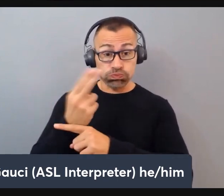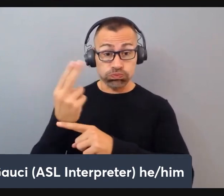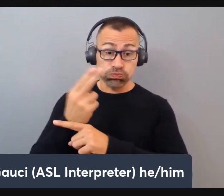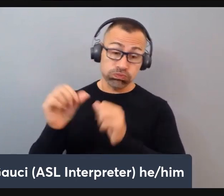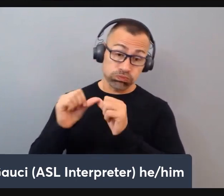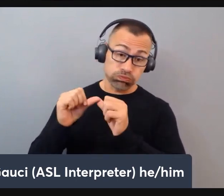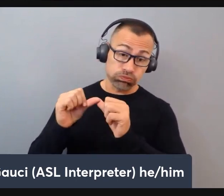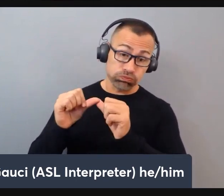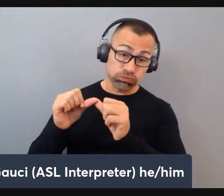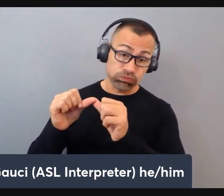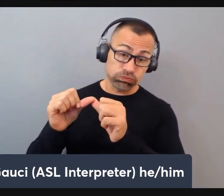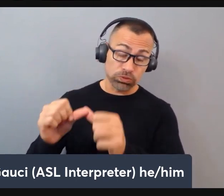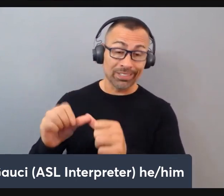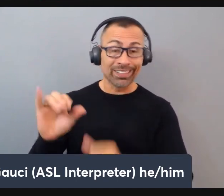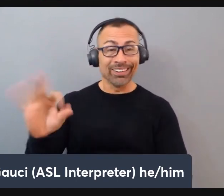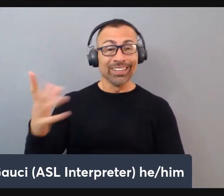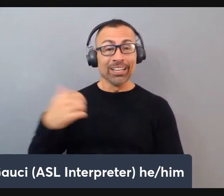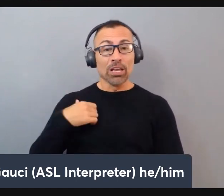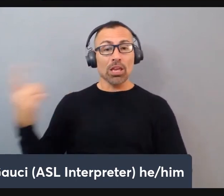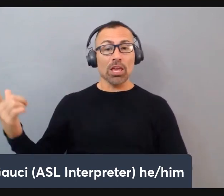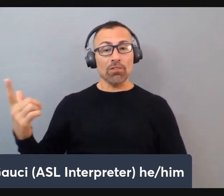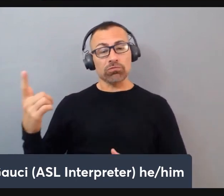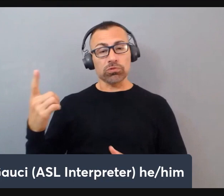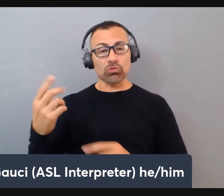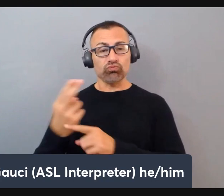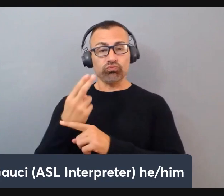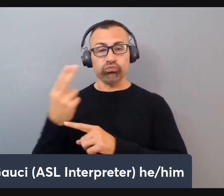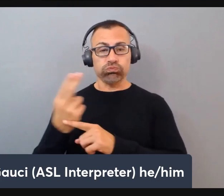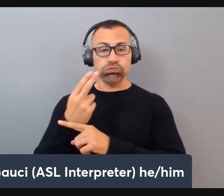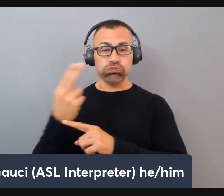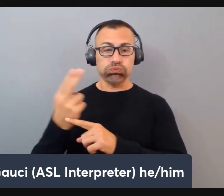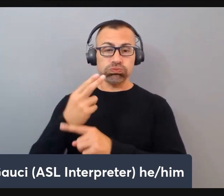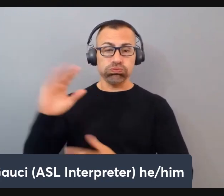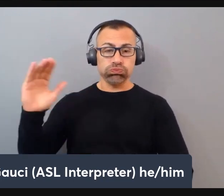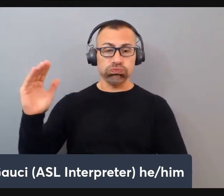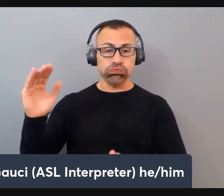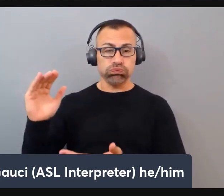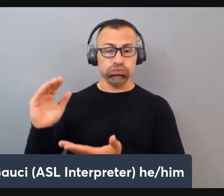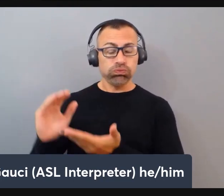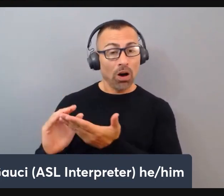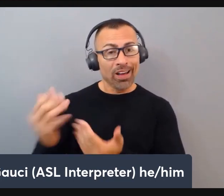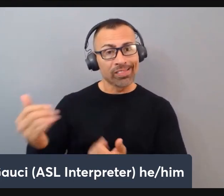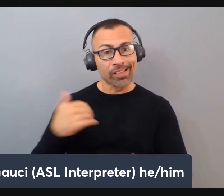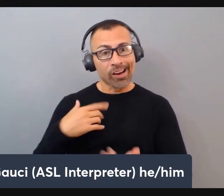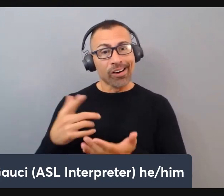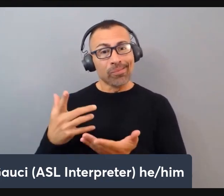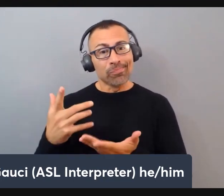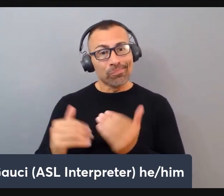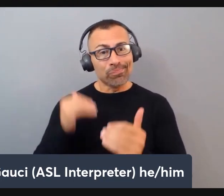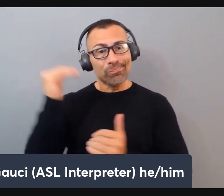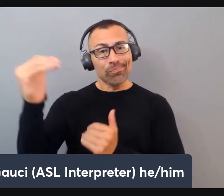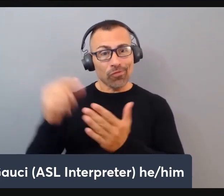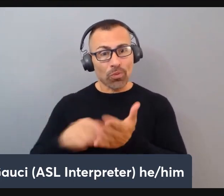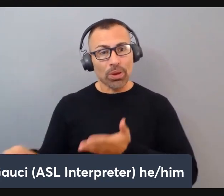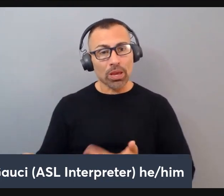now I'm overpaying, 'cause I'm paying for a huge processor that can process thousands requests per second, but I'm not actually using it.